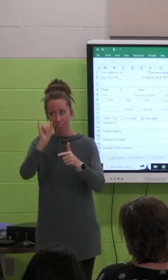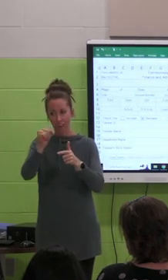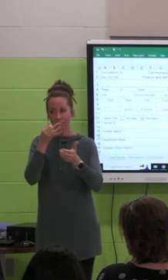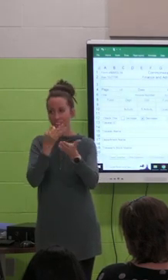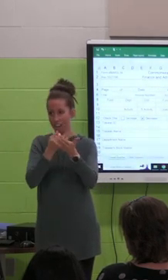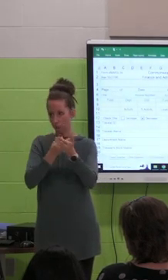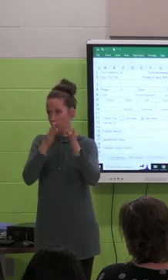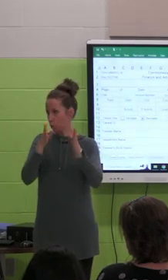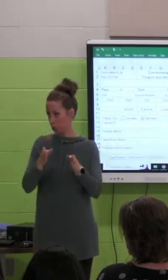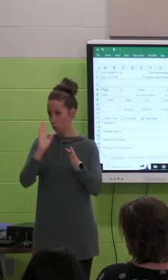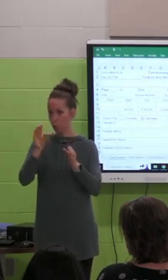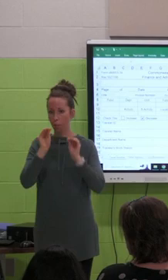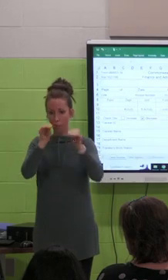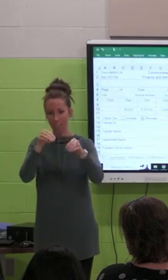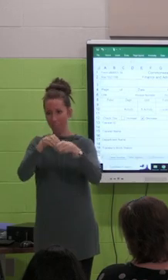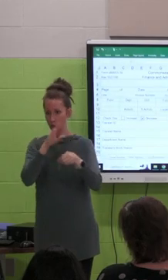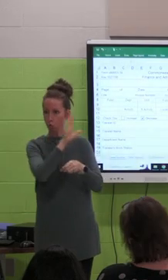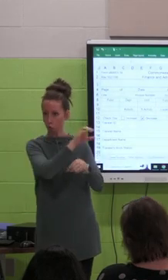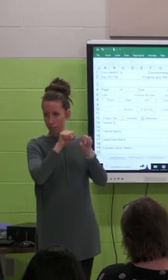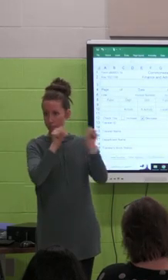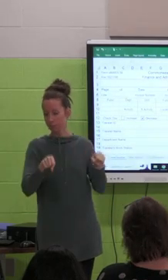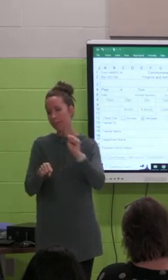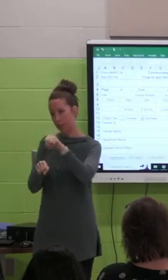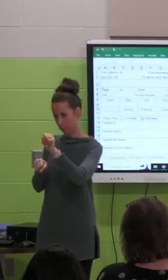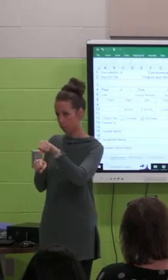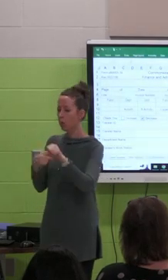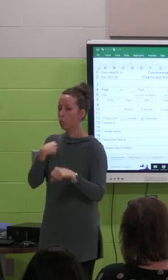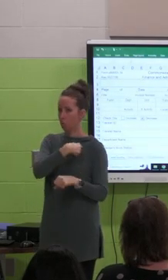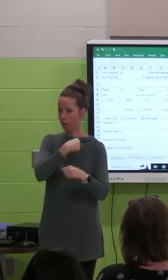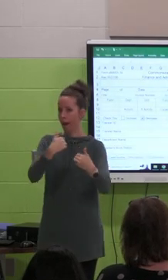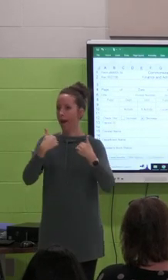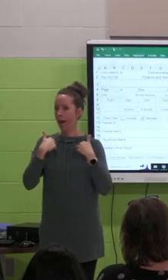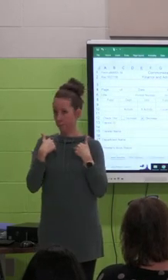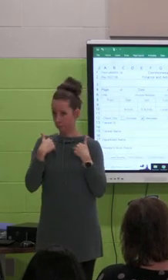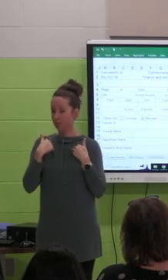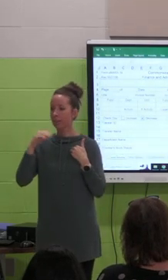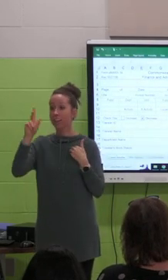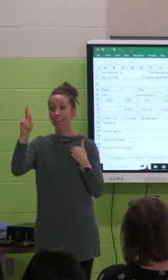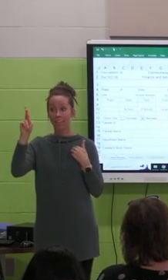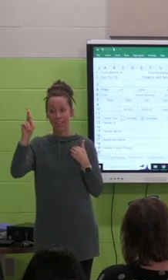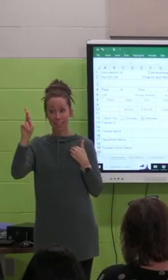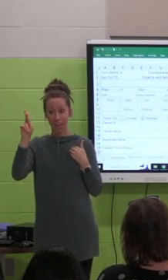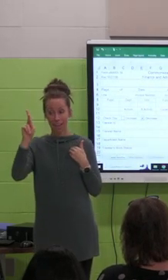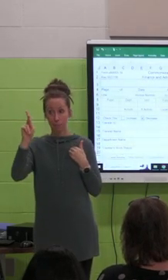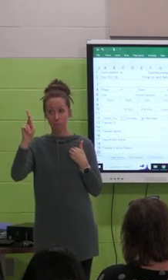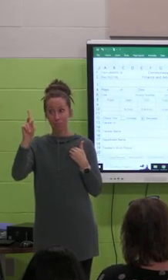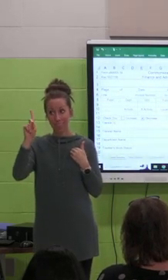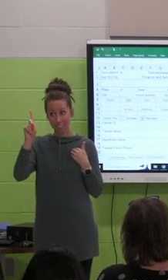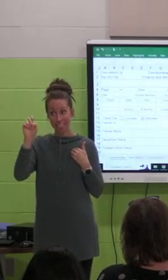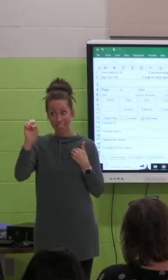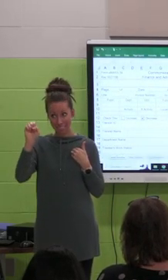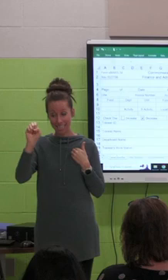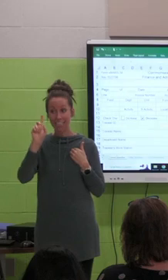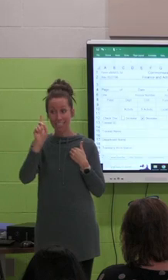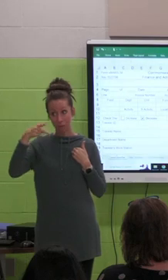your all's system yes we have we have a we have a KDE DPR system right because you don't just